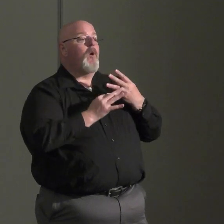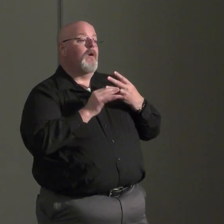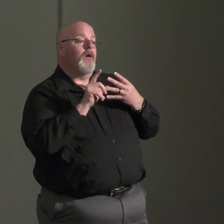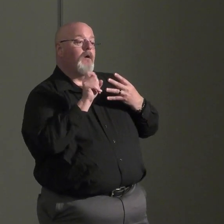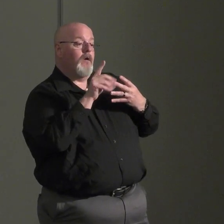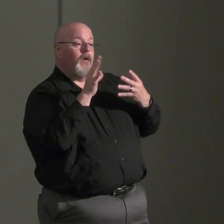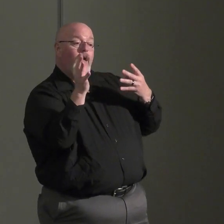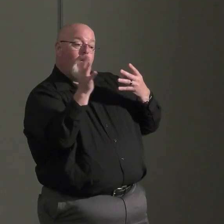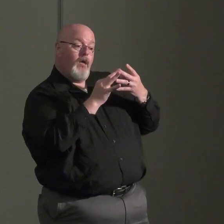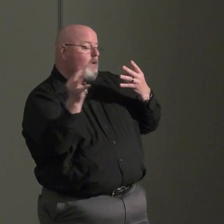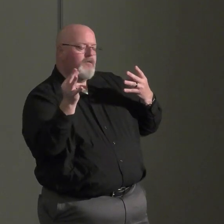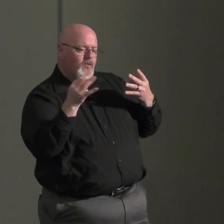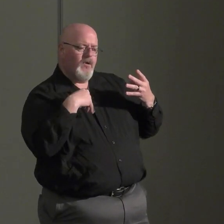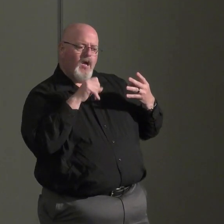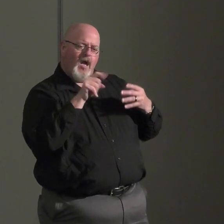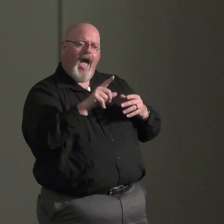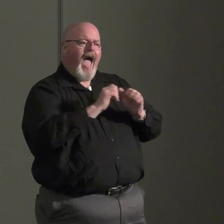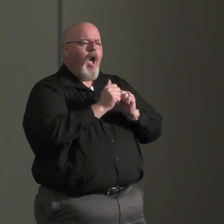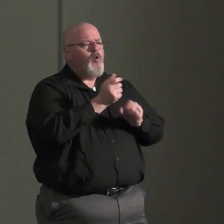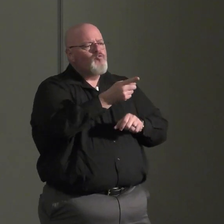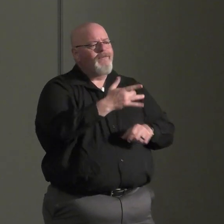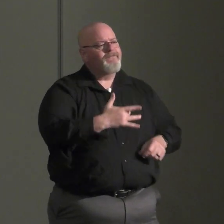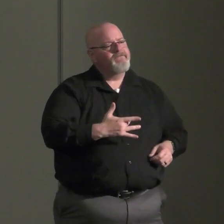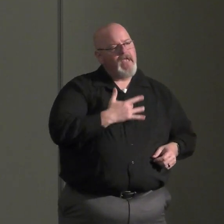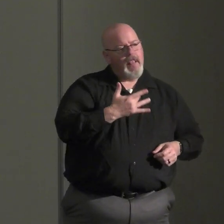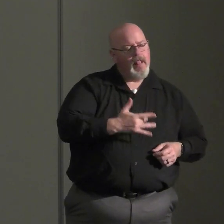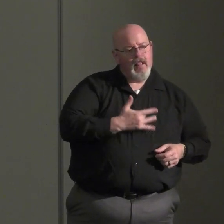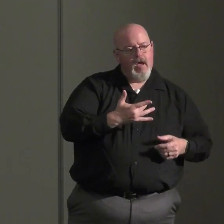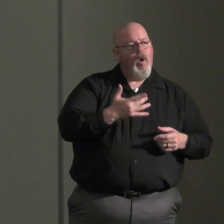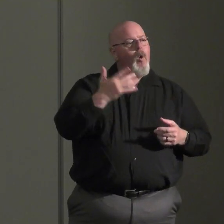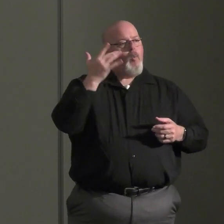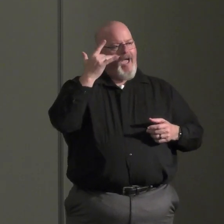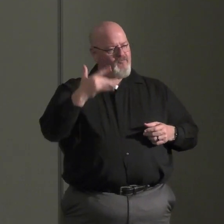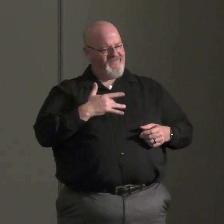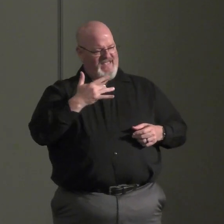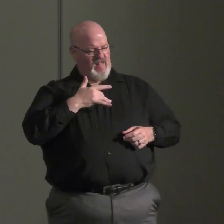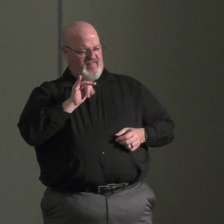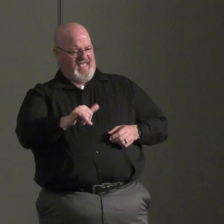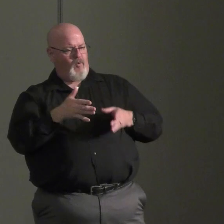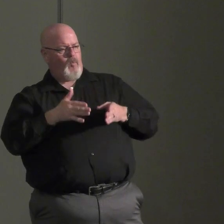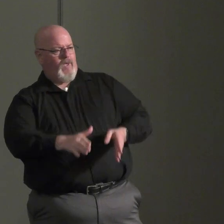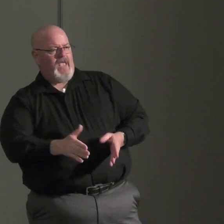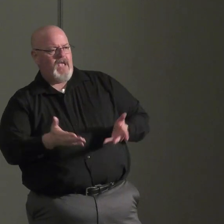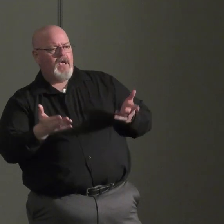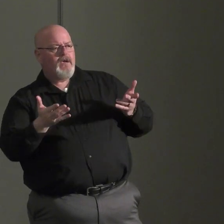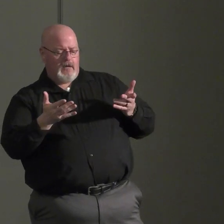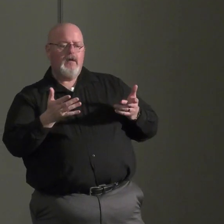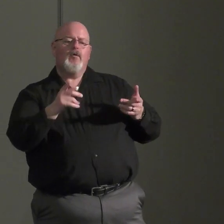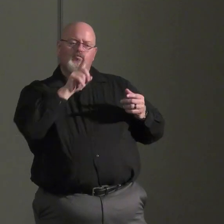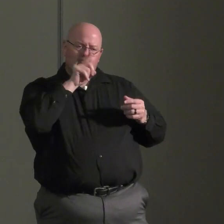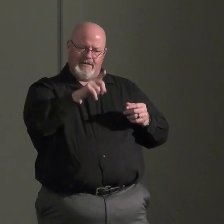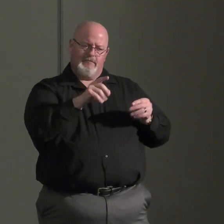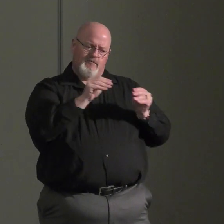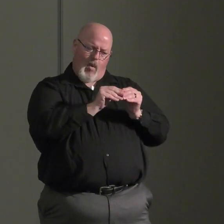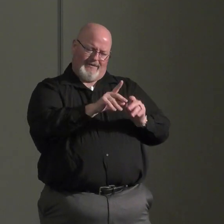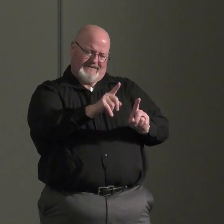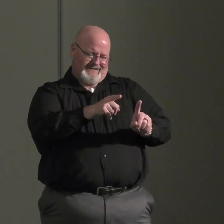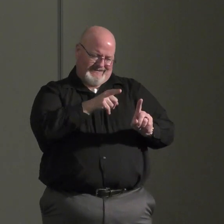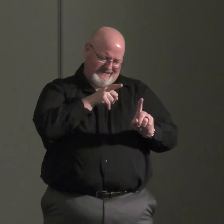We could ask, how does that make you feel or why you feel that way? And really drill down into